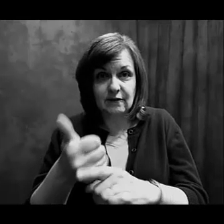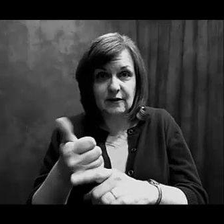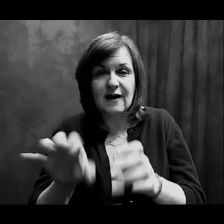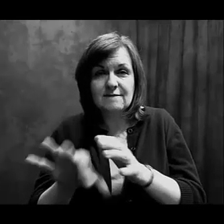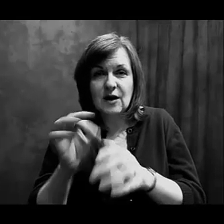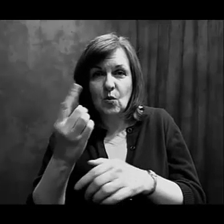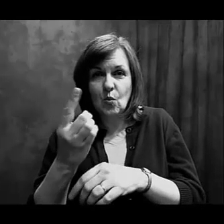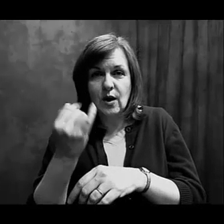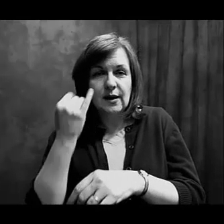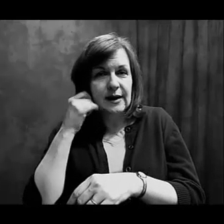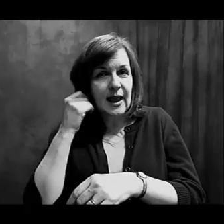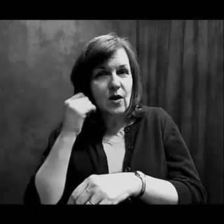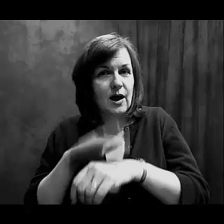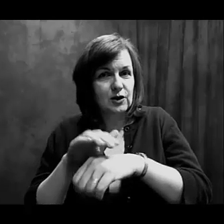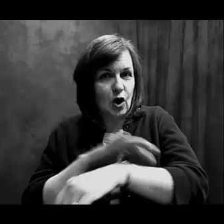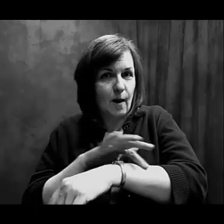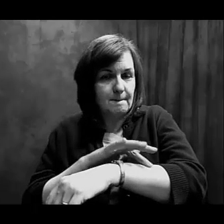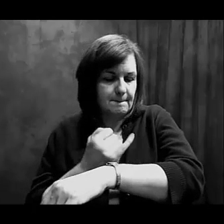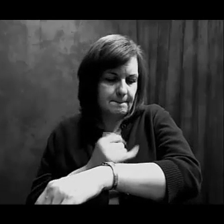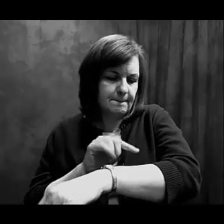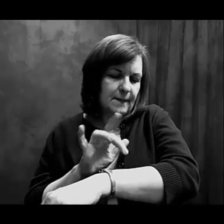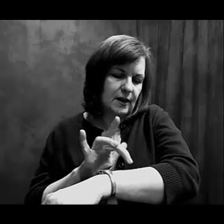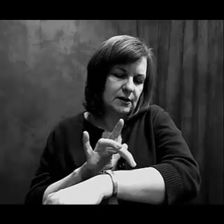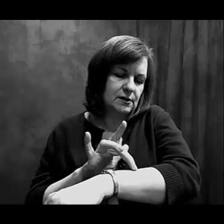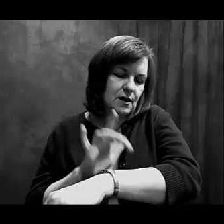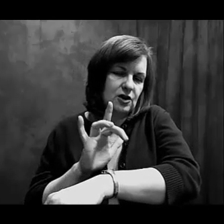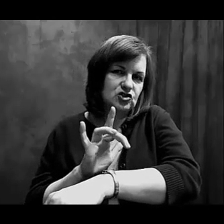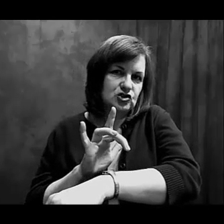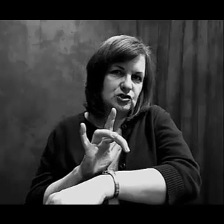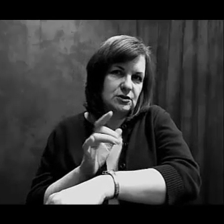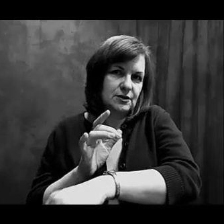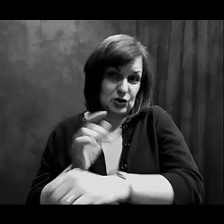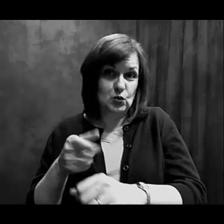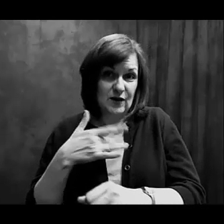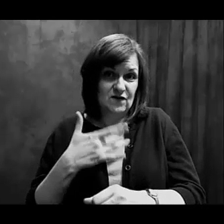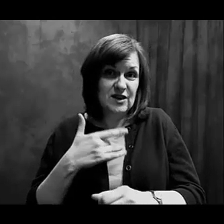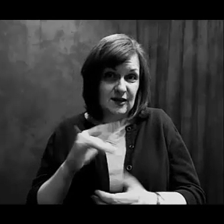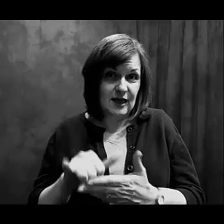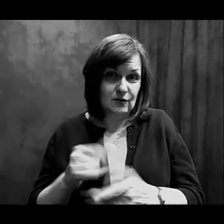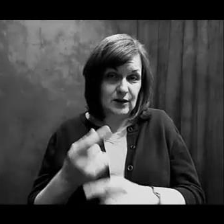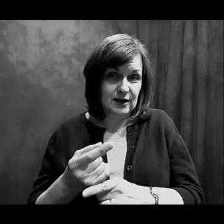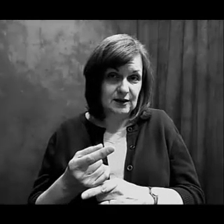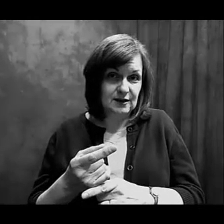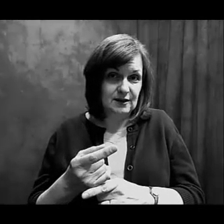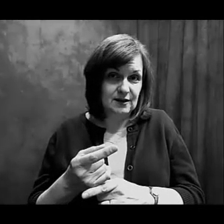find a little tiny hair sticking up on your arm and touch just the end of it -- you can feel that!!